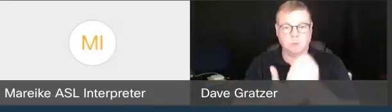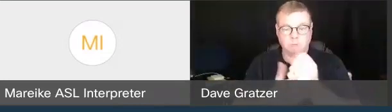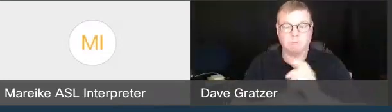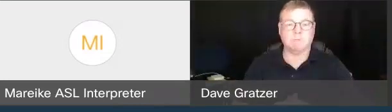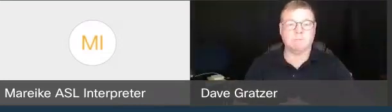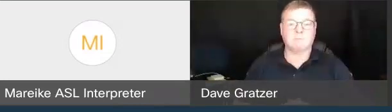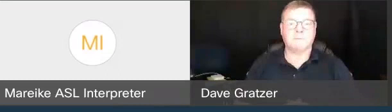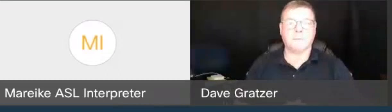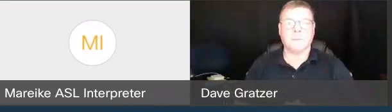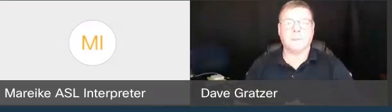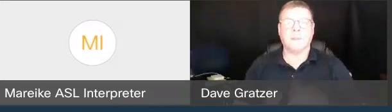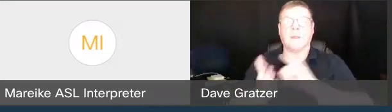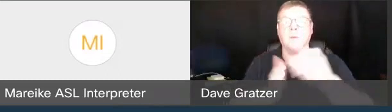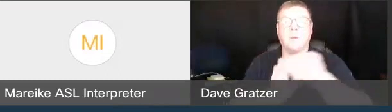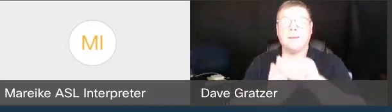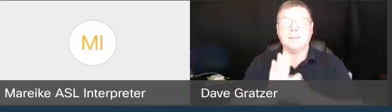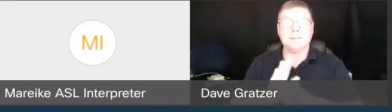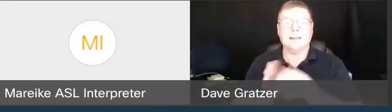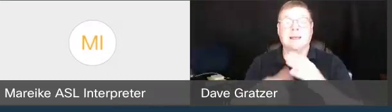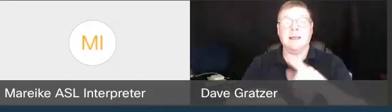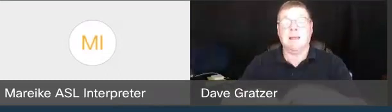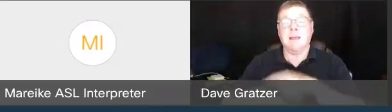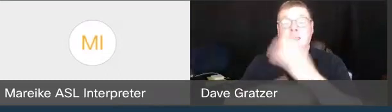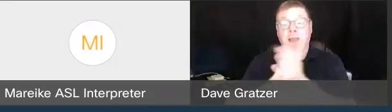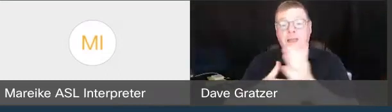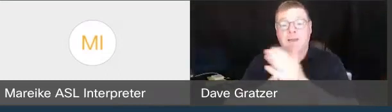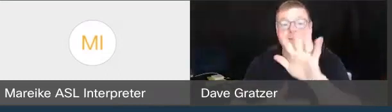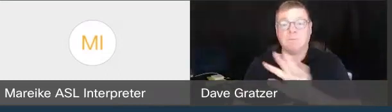So in New York State, the average length of stay on an ACT team is about two and a half years.